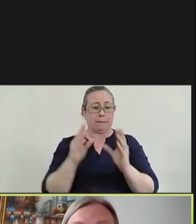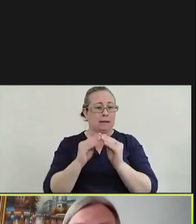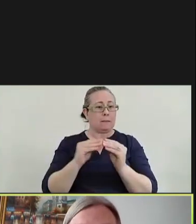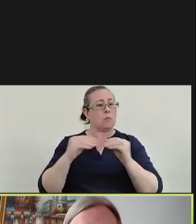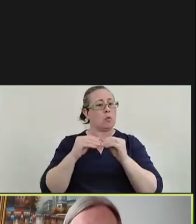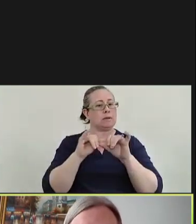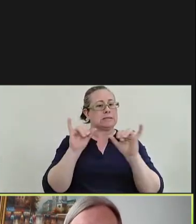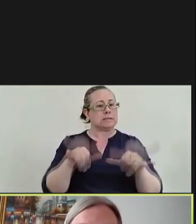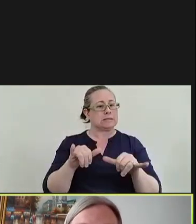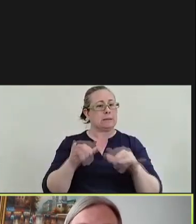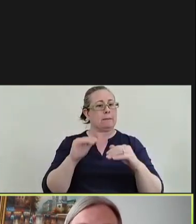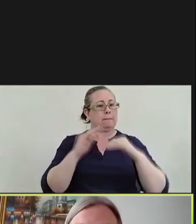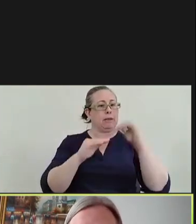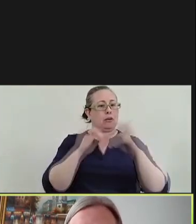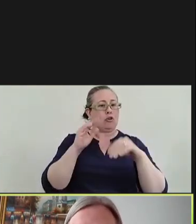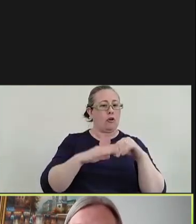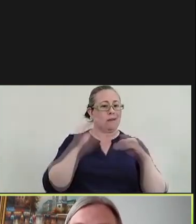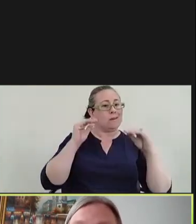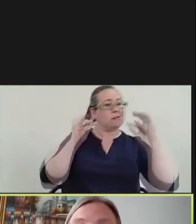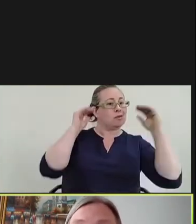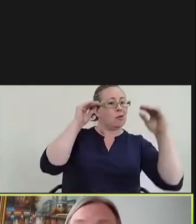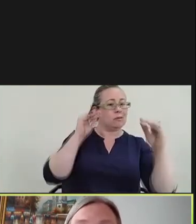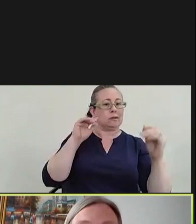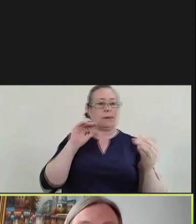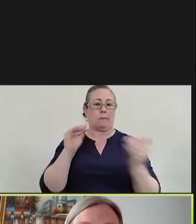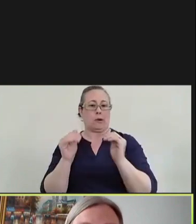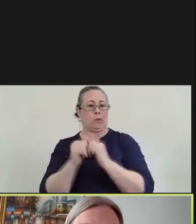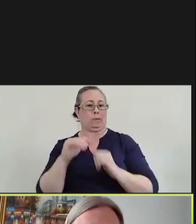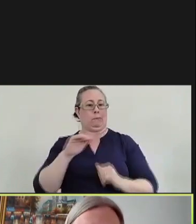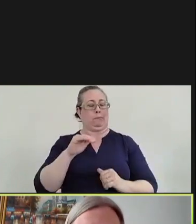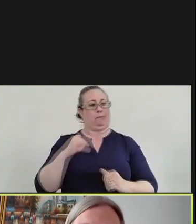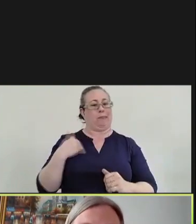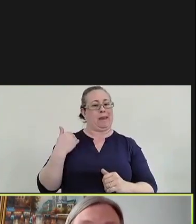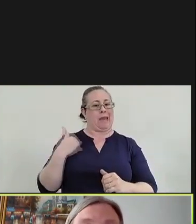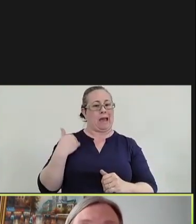adult versus a pediatric infrastructure. We don't want to pit the two against each other,